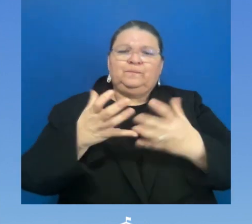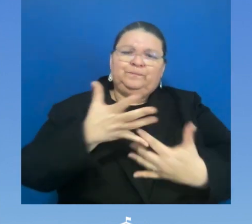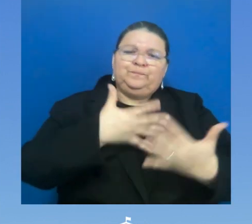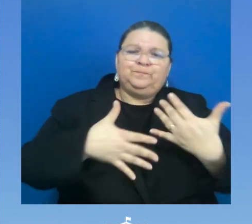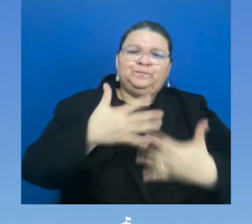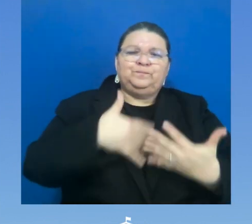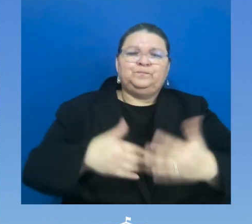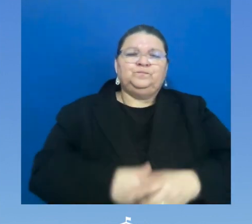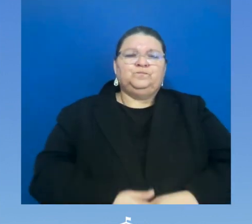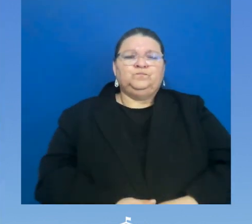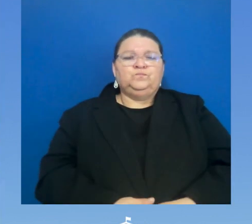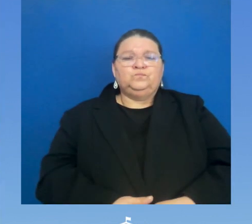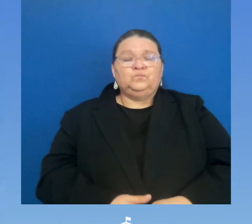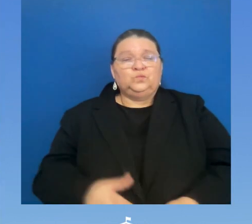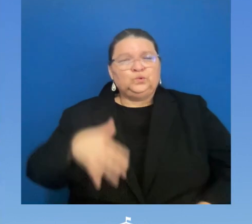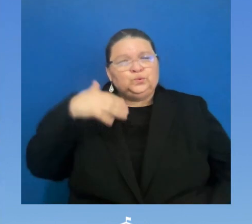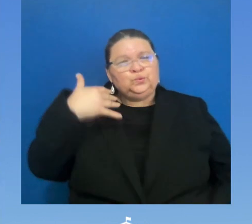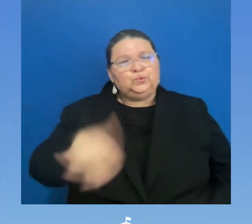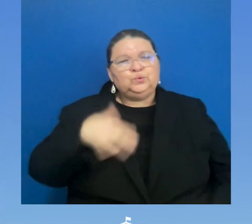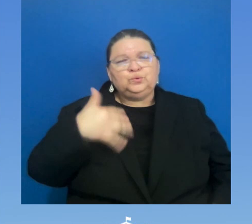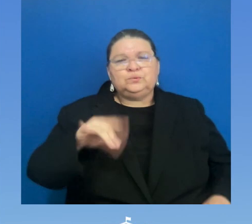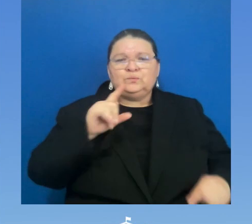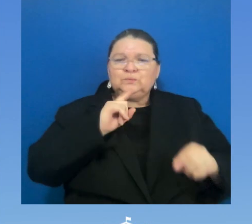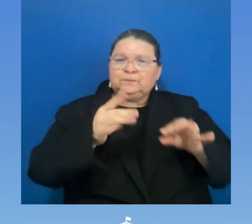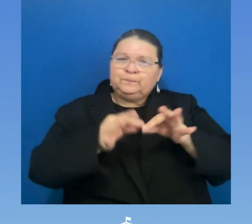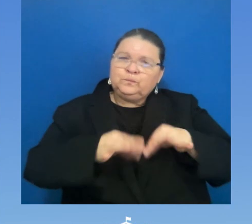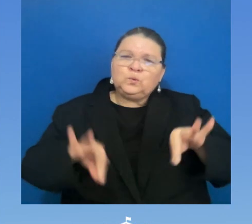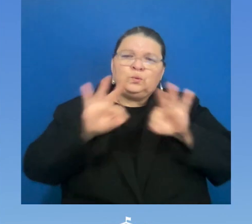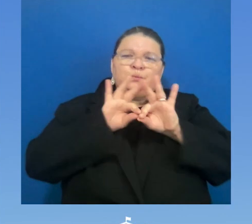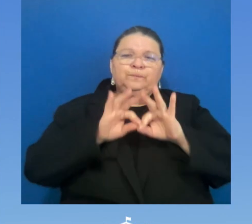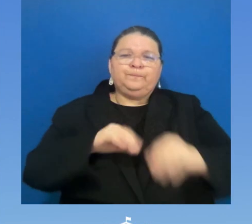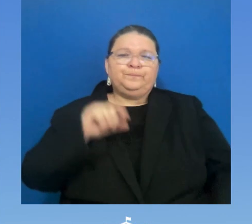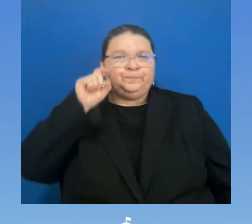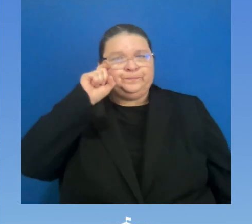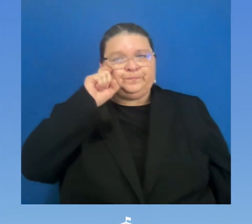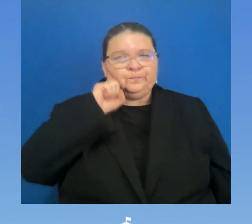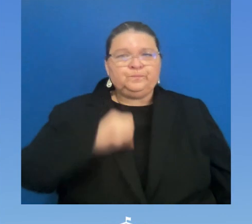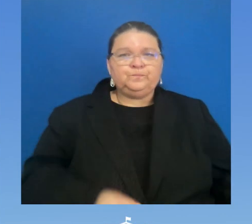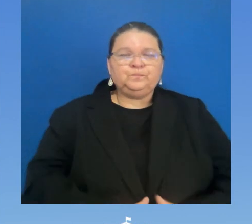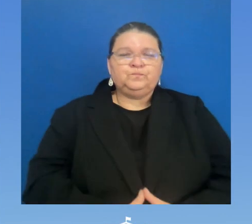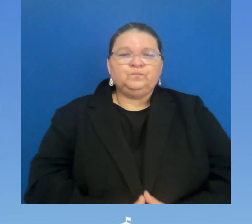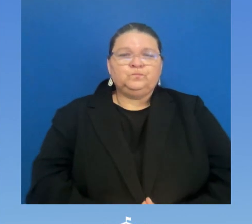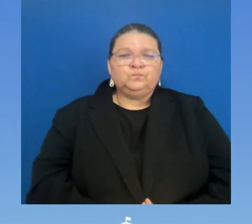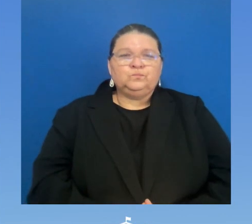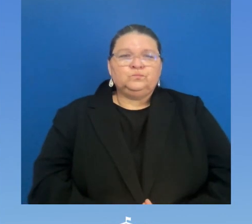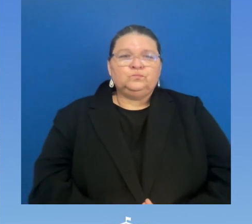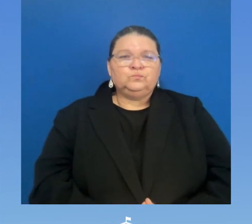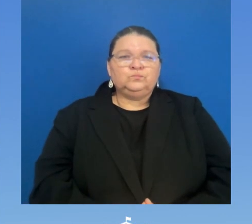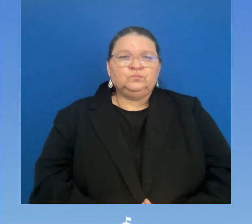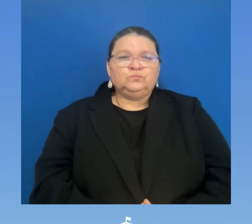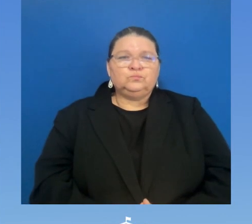The Vice President: Well, that's great. And that's right. And that's about the coalition and --